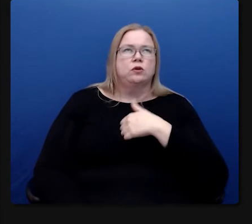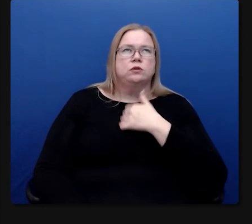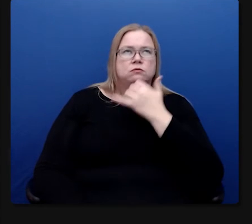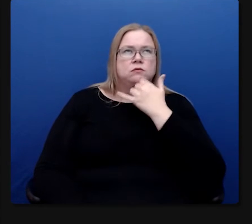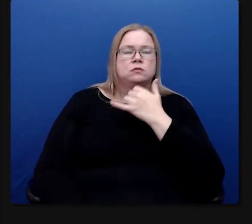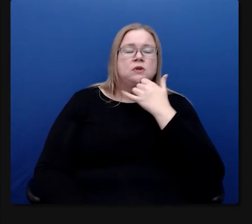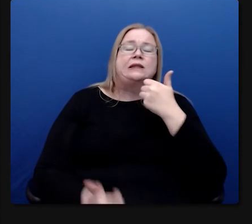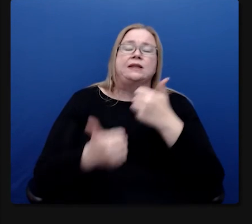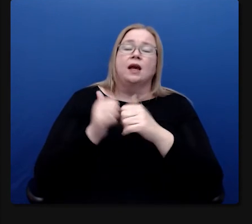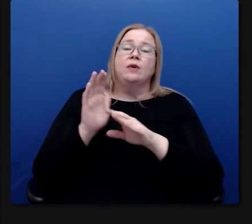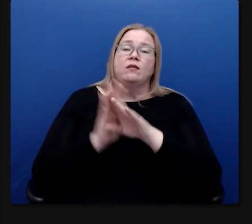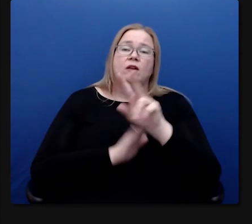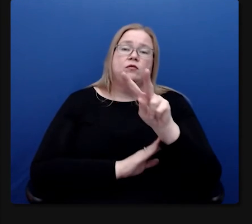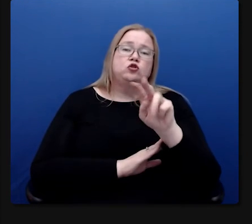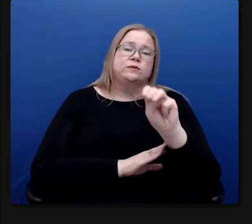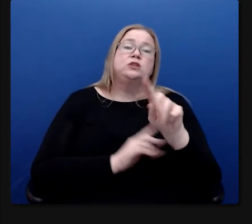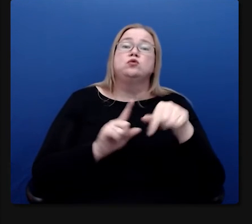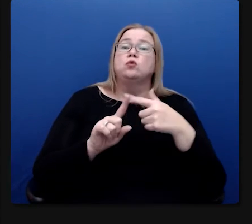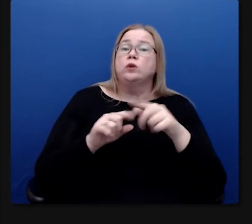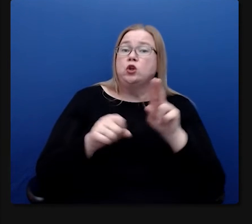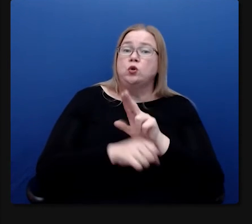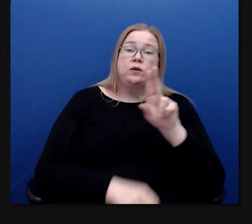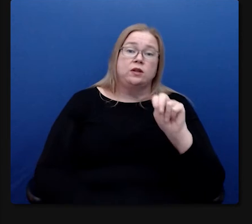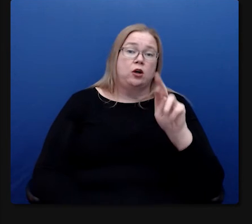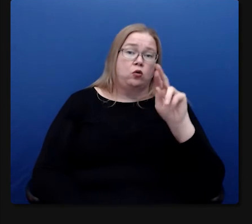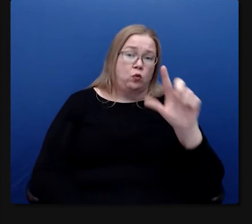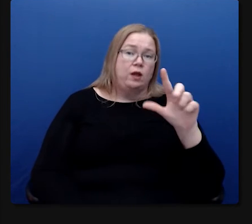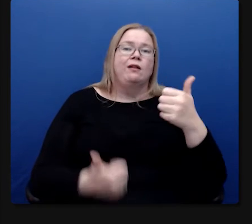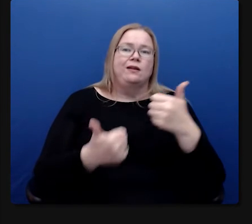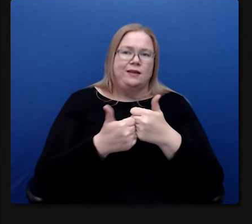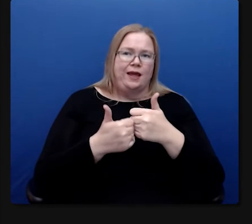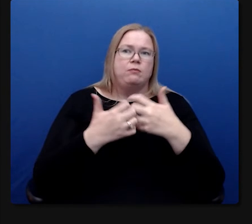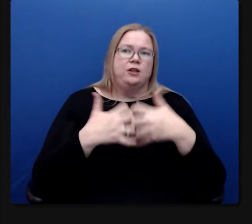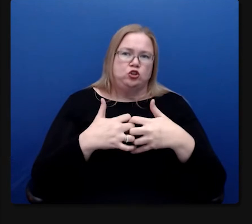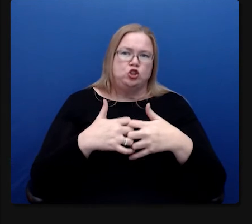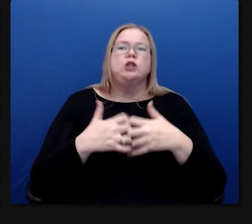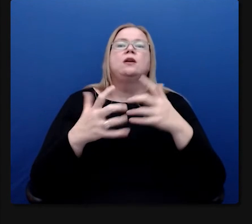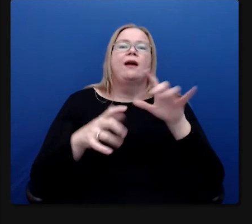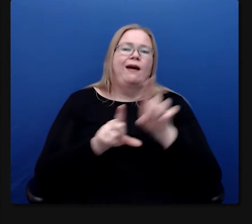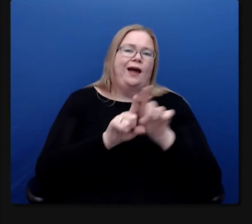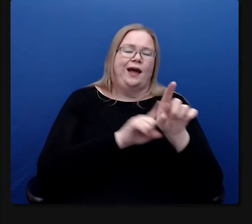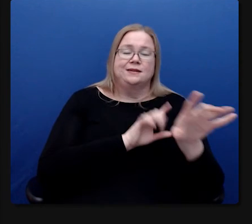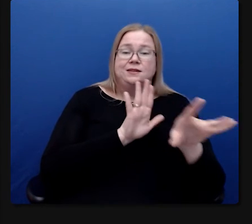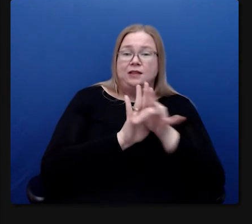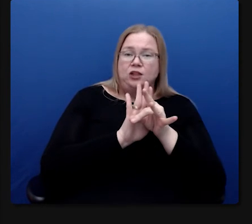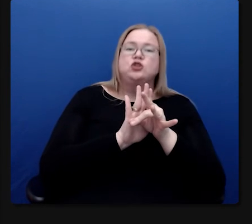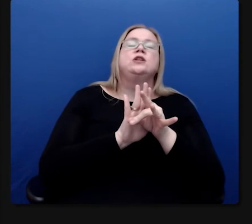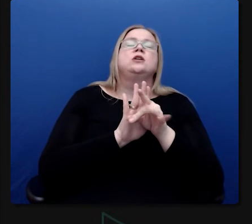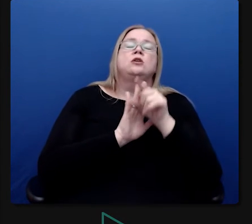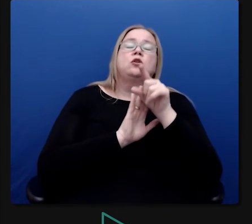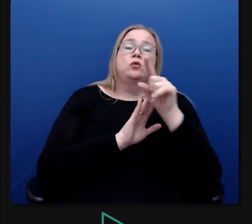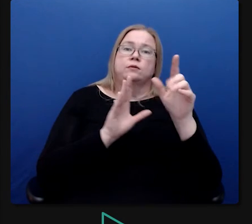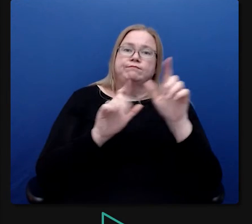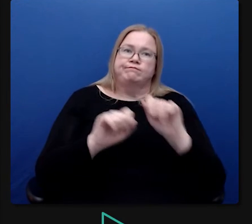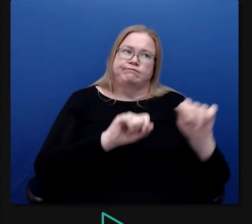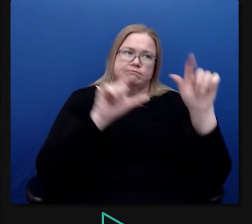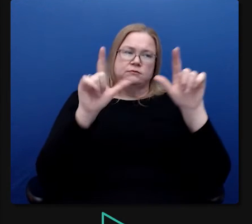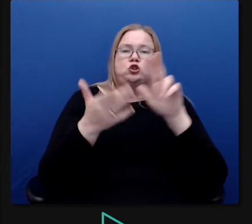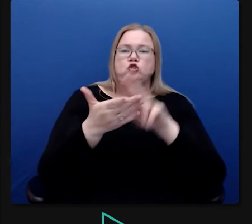sorry, the Game Development Virtual Machine, when you're using the Unreal game engine as a selection, is we are presented with this screen